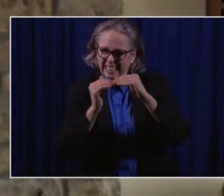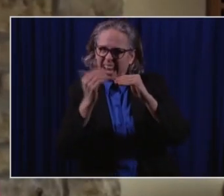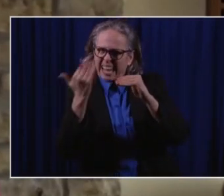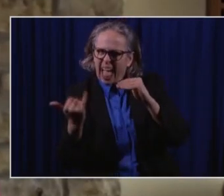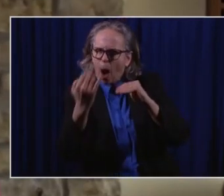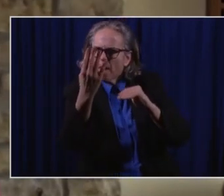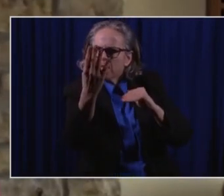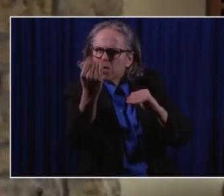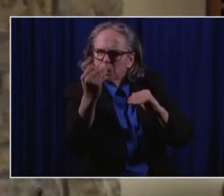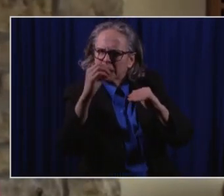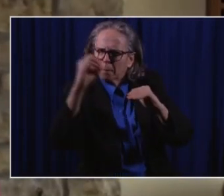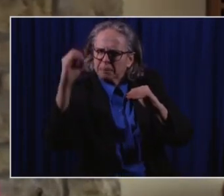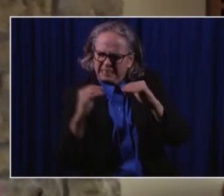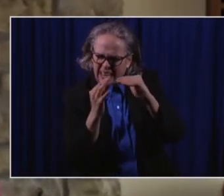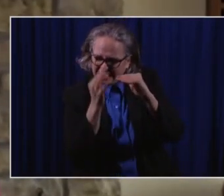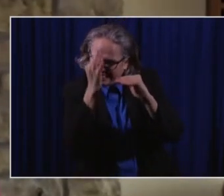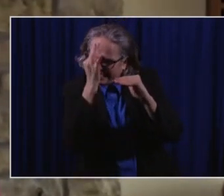advise people to be very